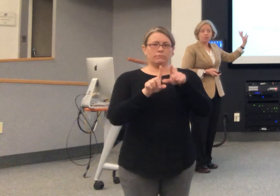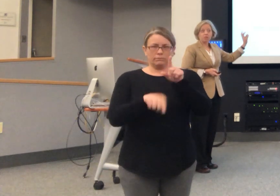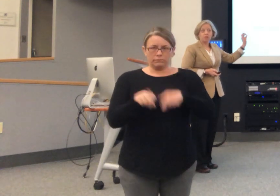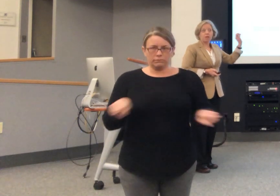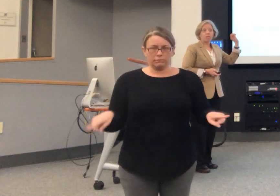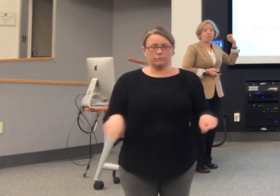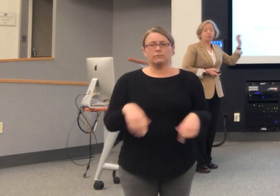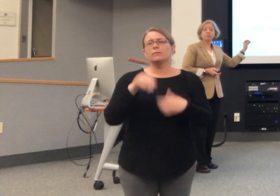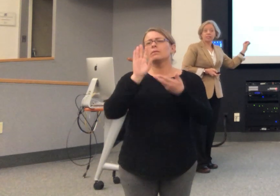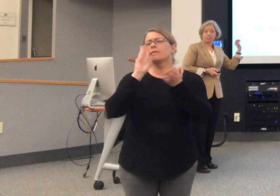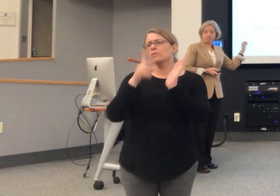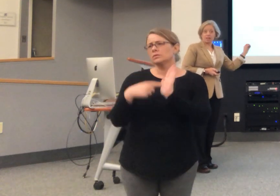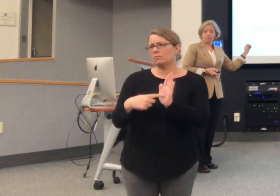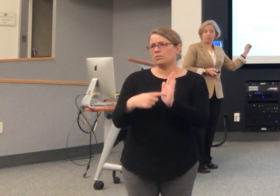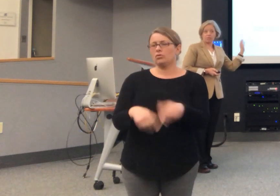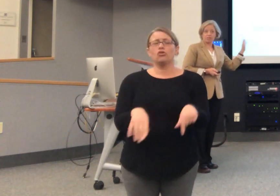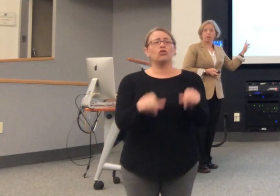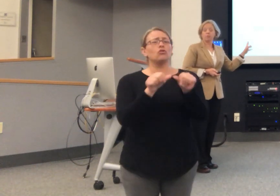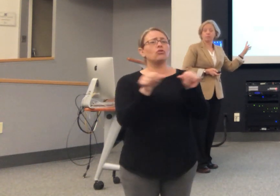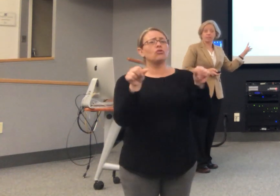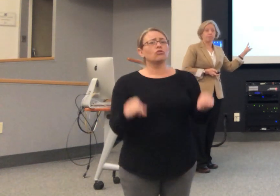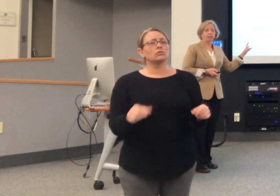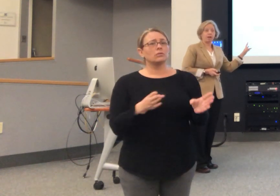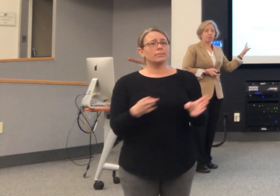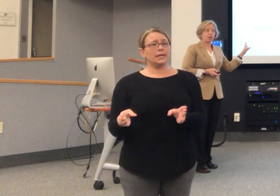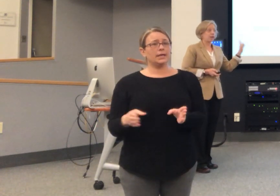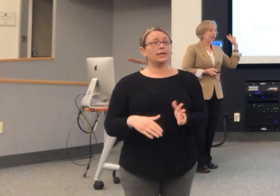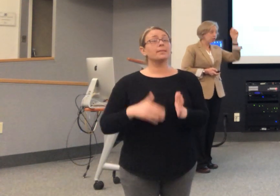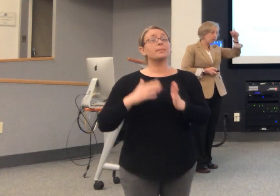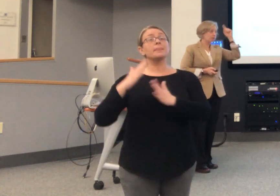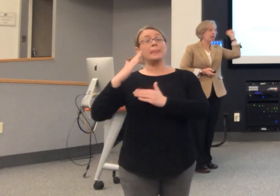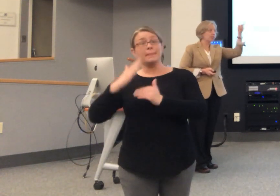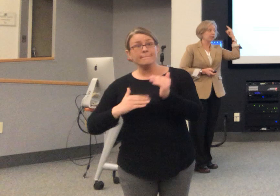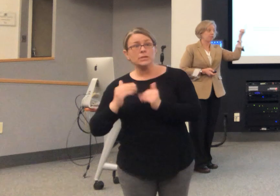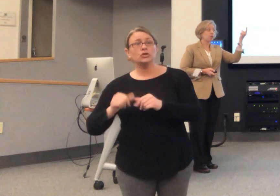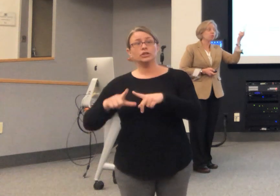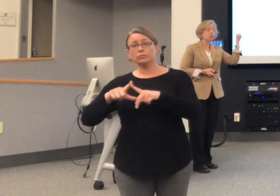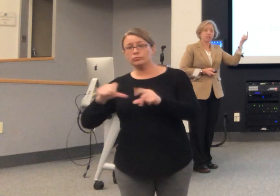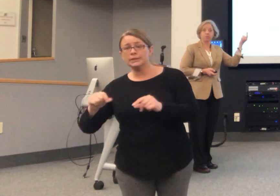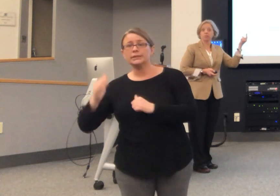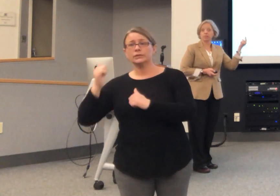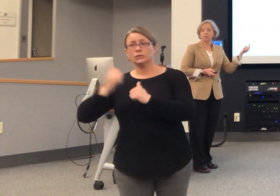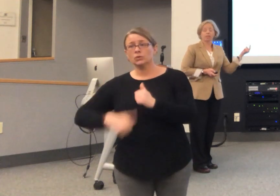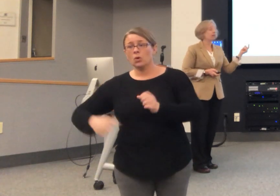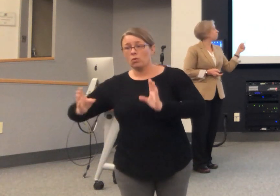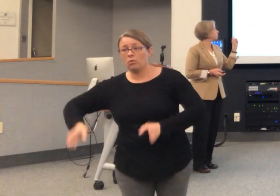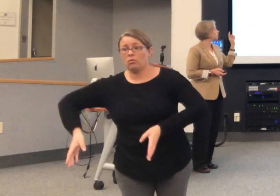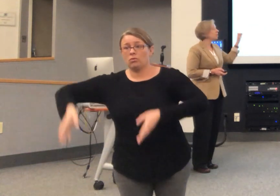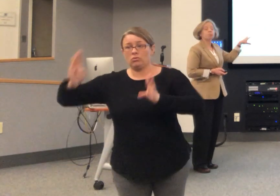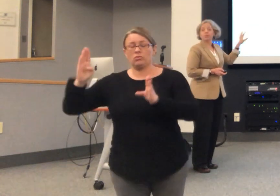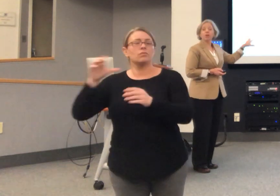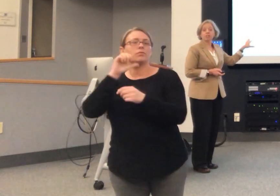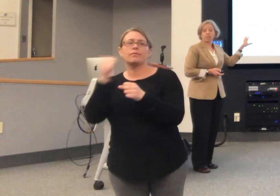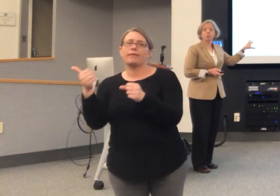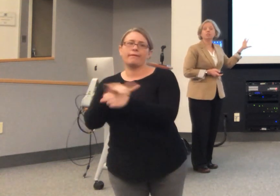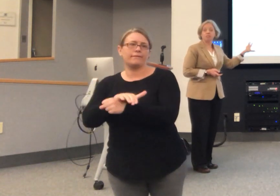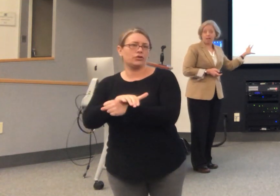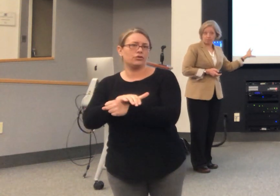Now note, the building itself is not protected by copyright. I can go outside and take a photo of any building here on campus, but the architectural design